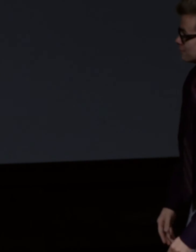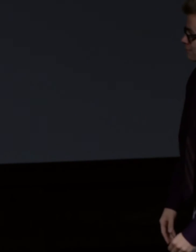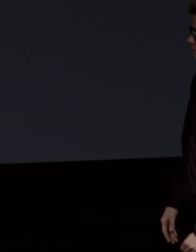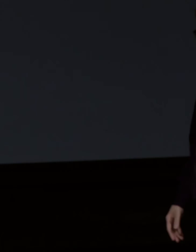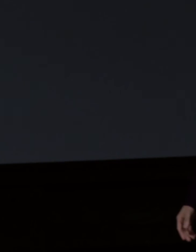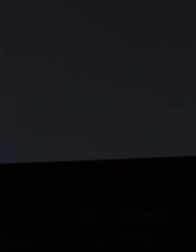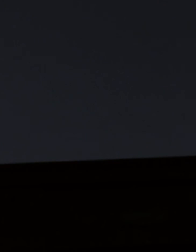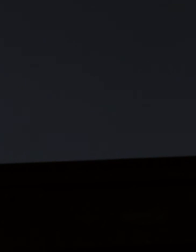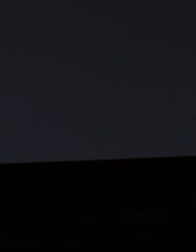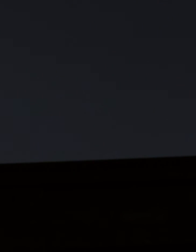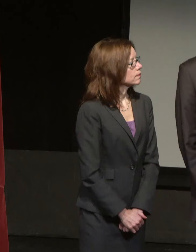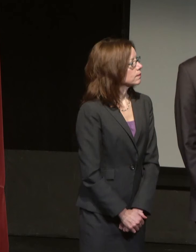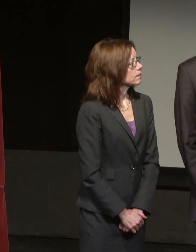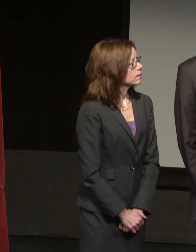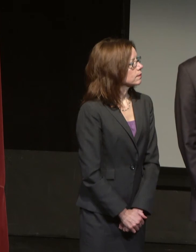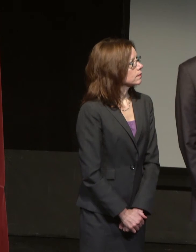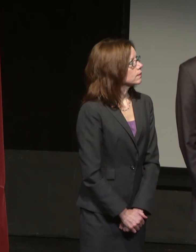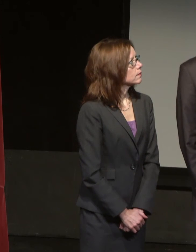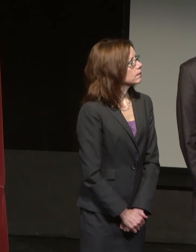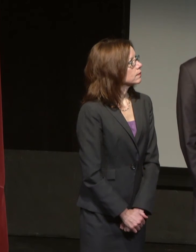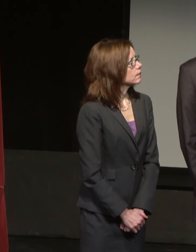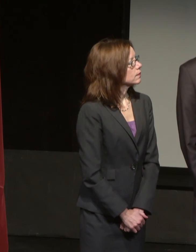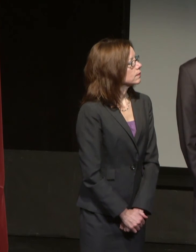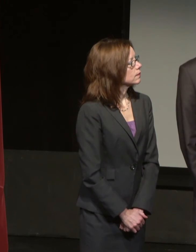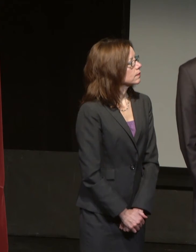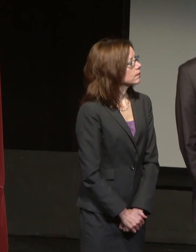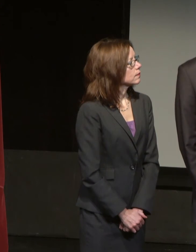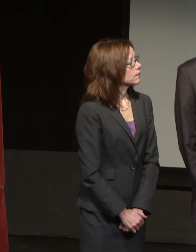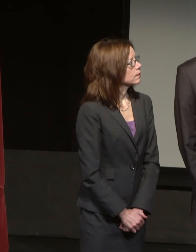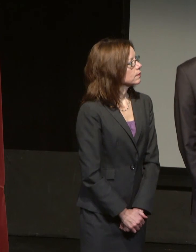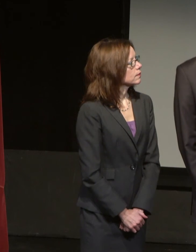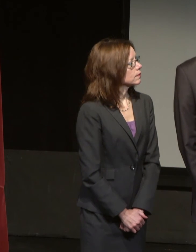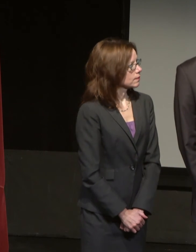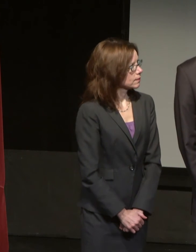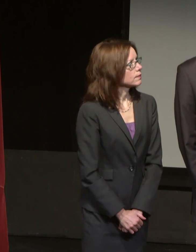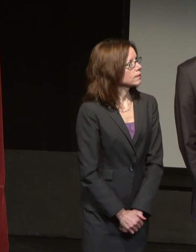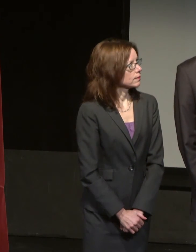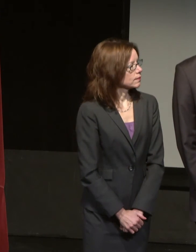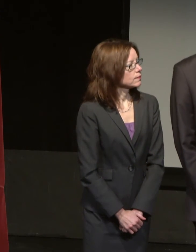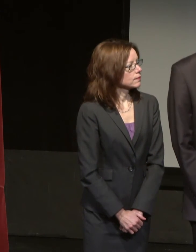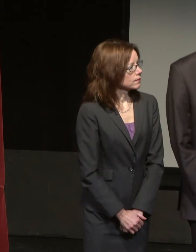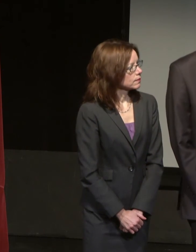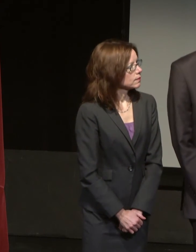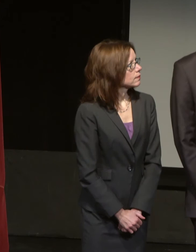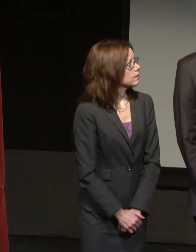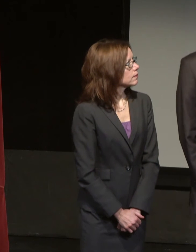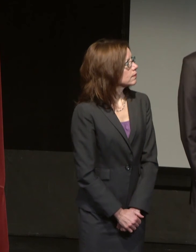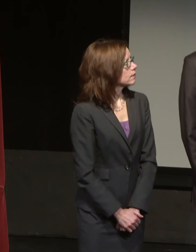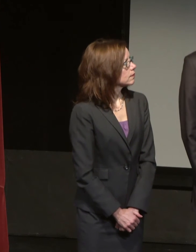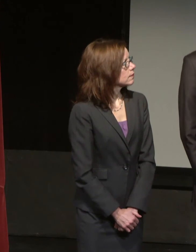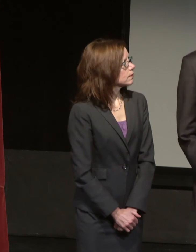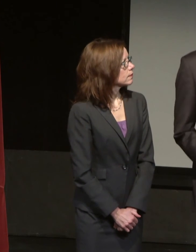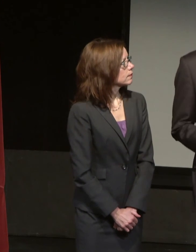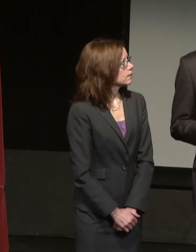What suggestions would you have for us as a community?